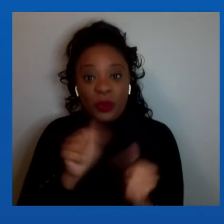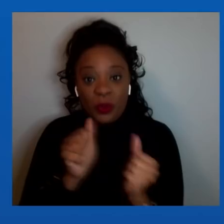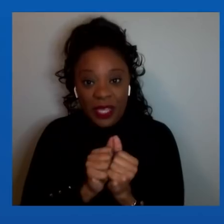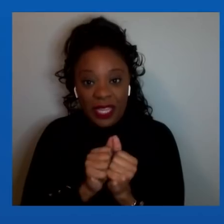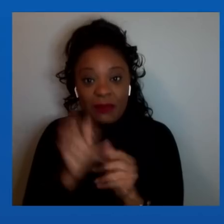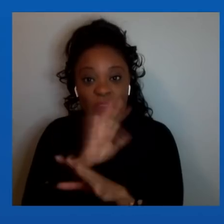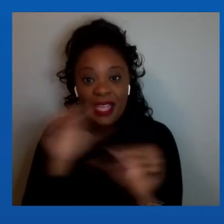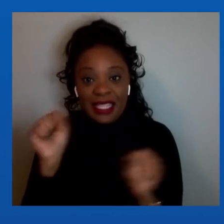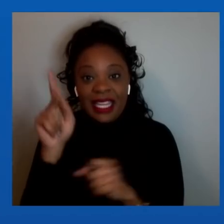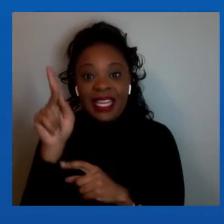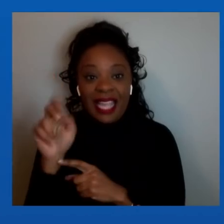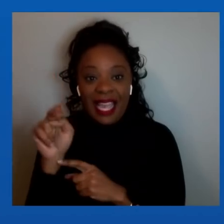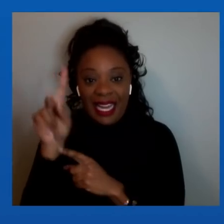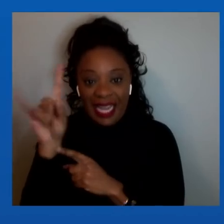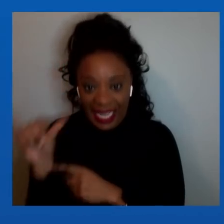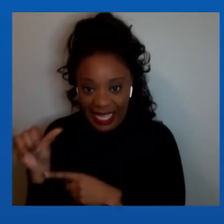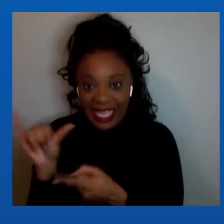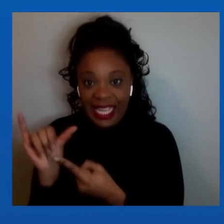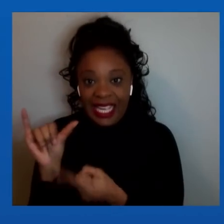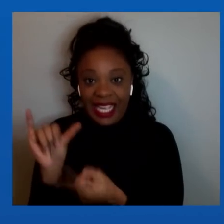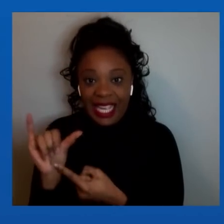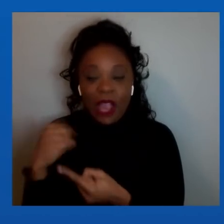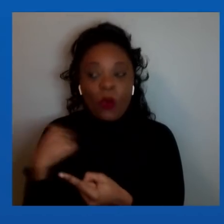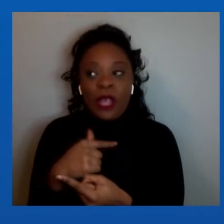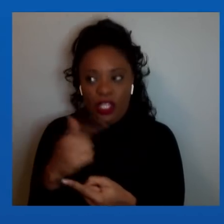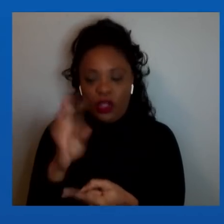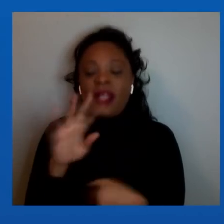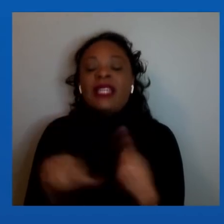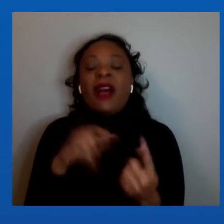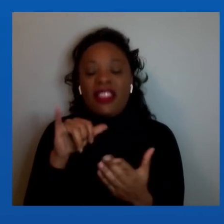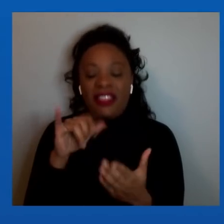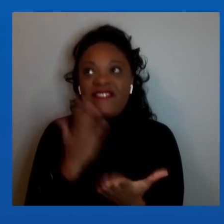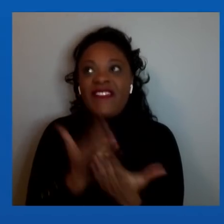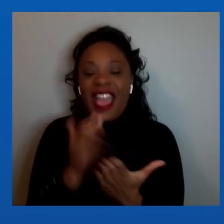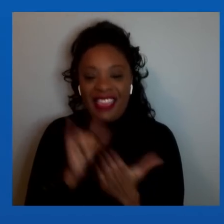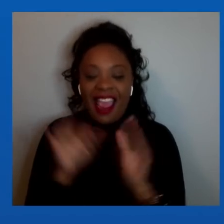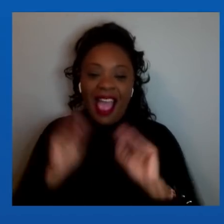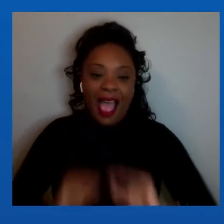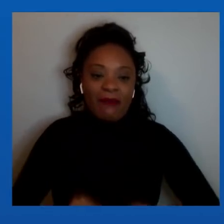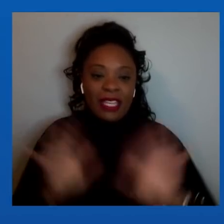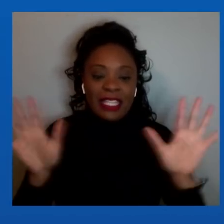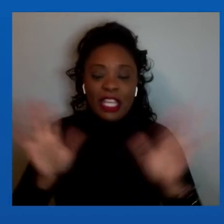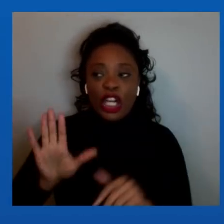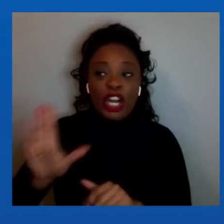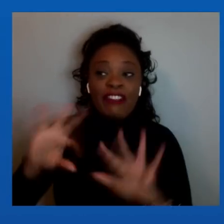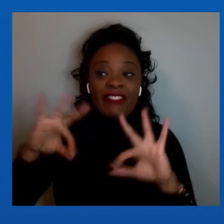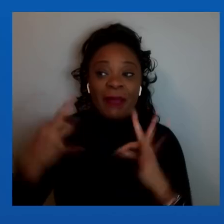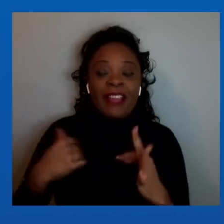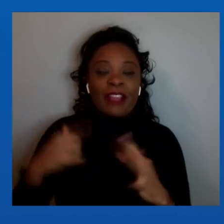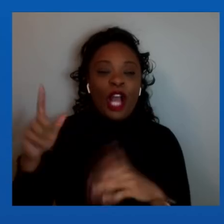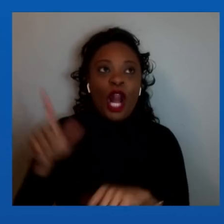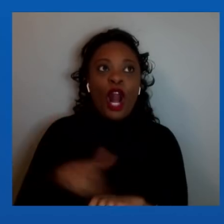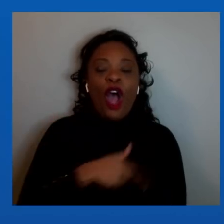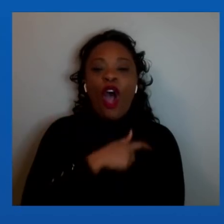And we were talking about the fact that, obviously, her family has a long, strong, and deep commitment